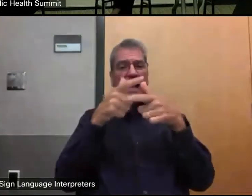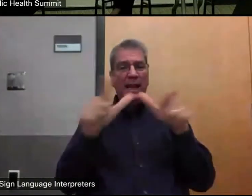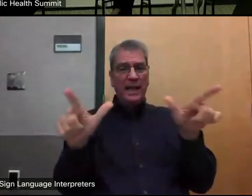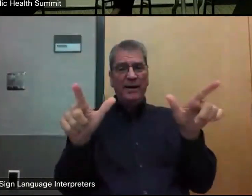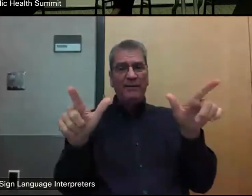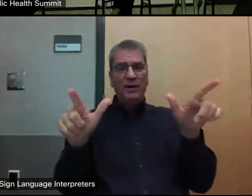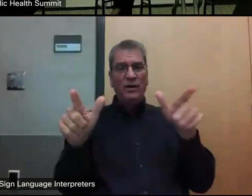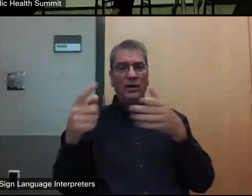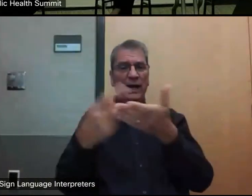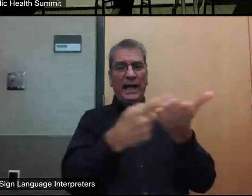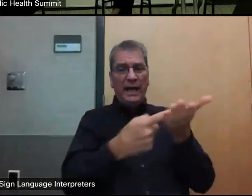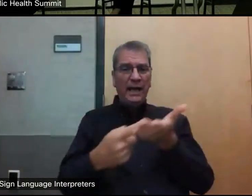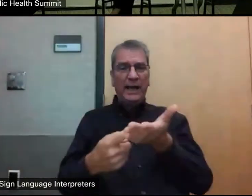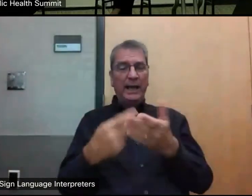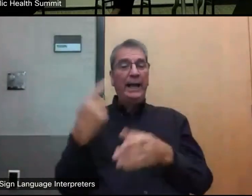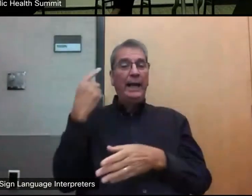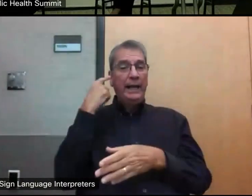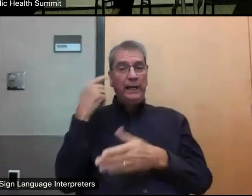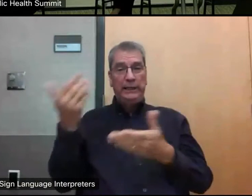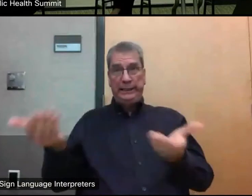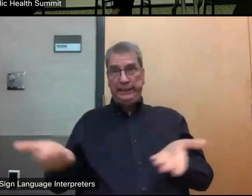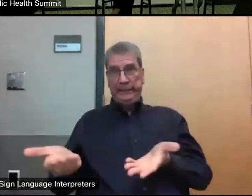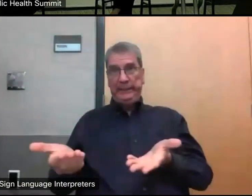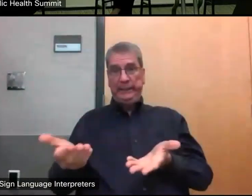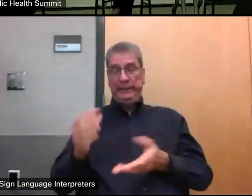logistics of how that worked for them because every time the CDC would be like, oh, it's